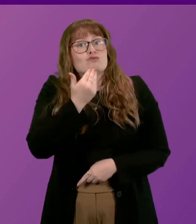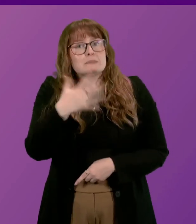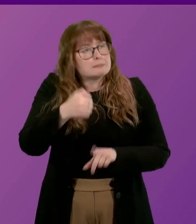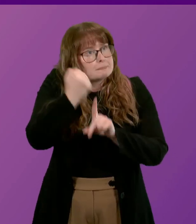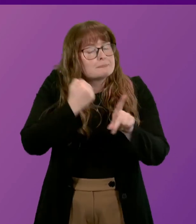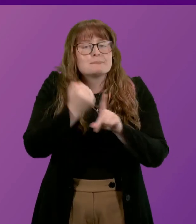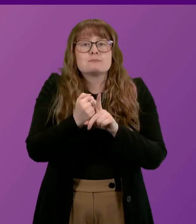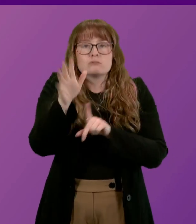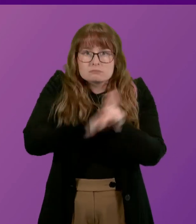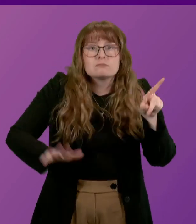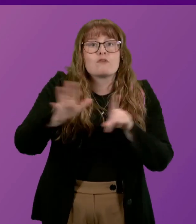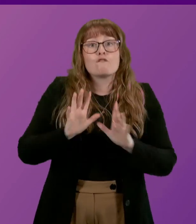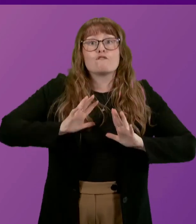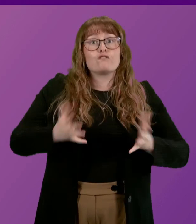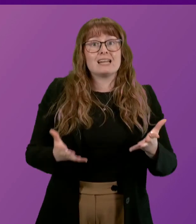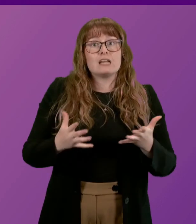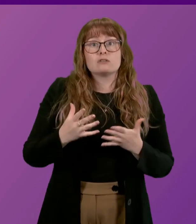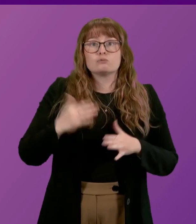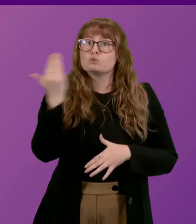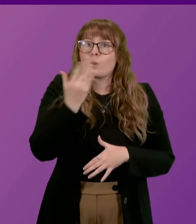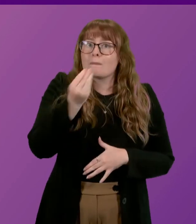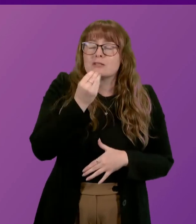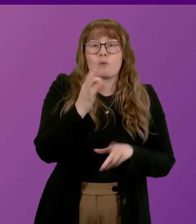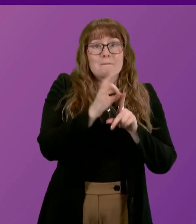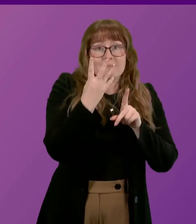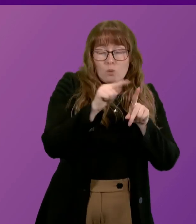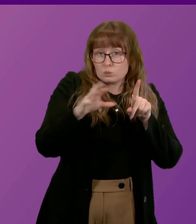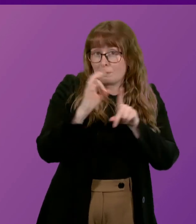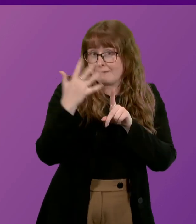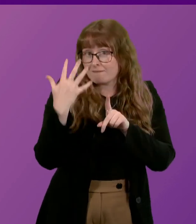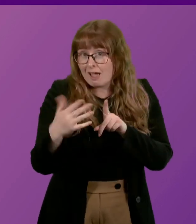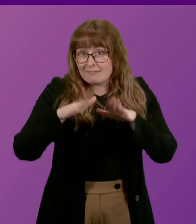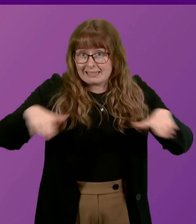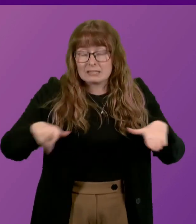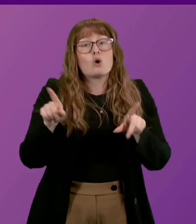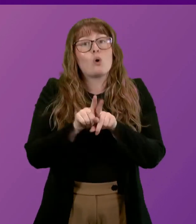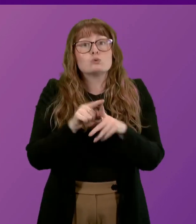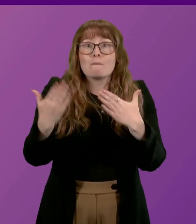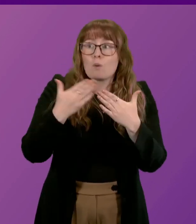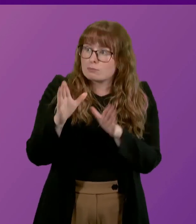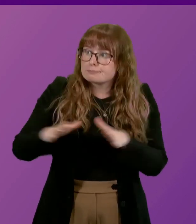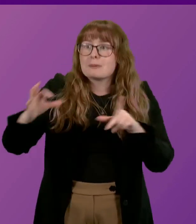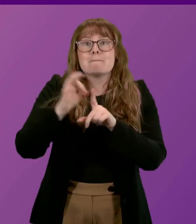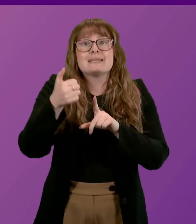school meals for primary 4 and 5 kids and for the expansion to primary 6 and 7 kids whose families